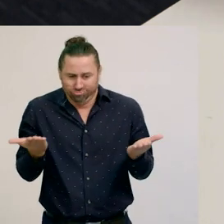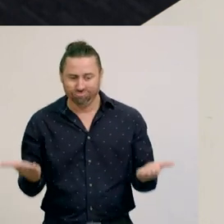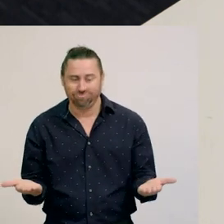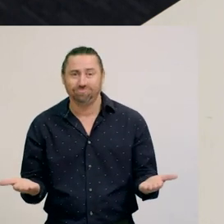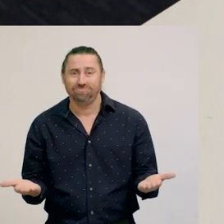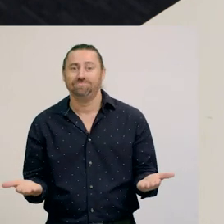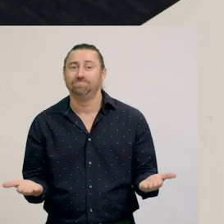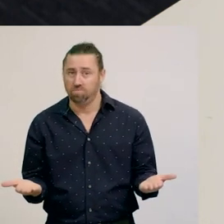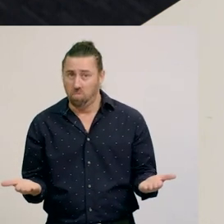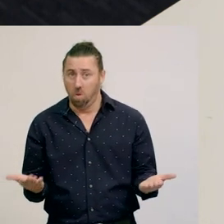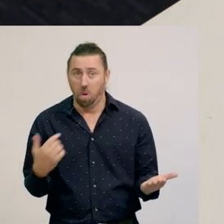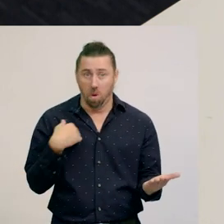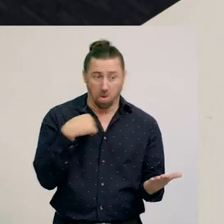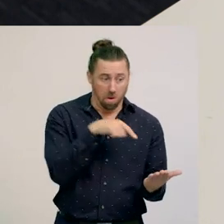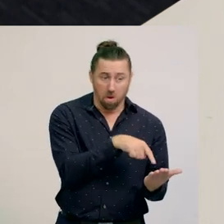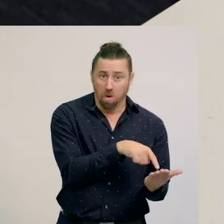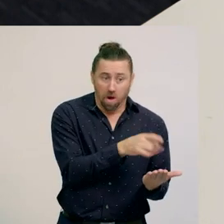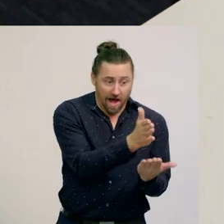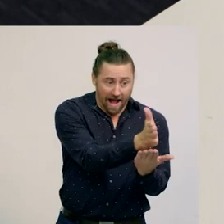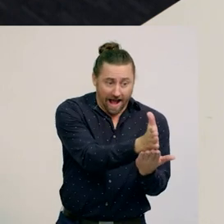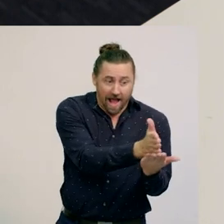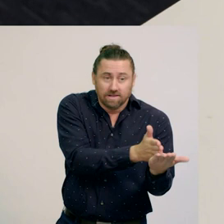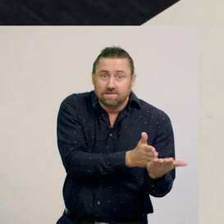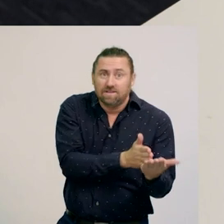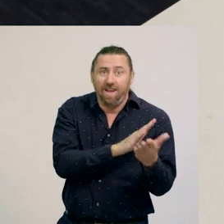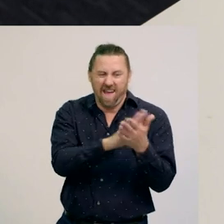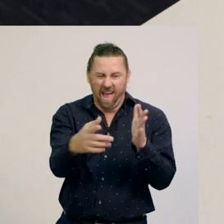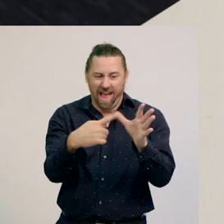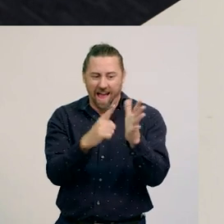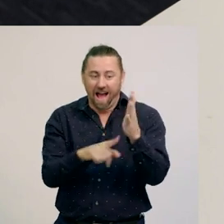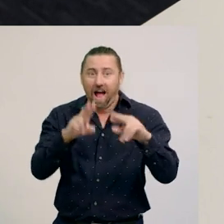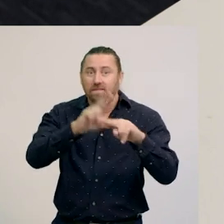I have already cut the sandwich on this plate in half,